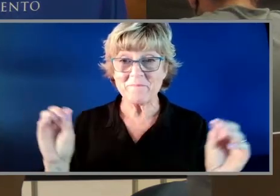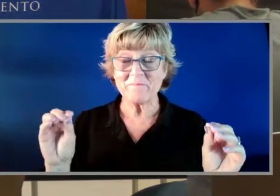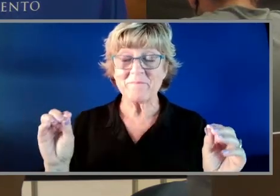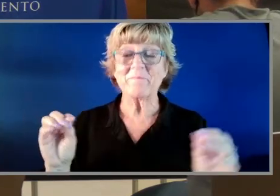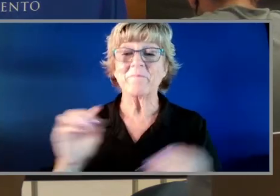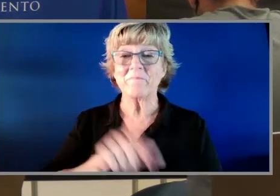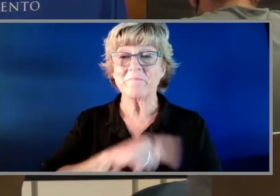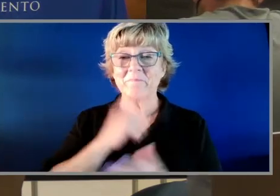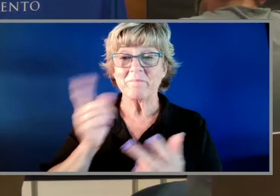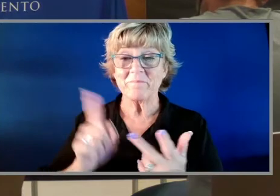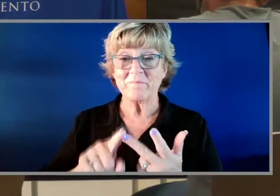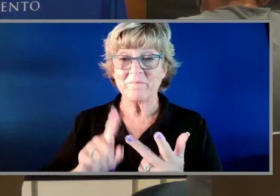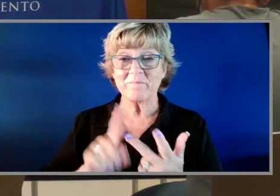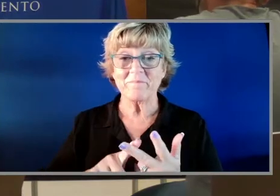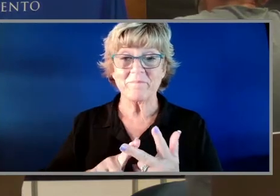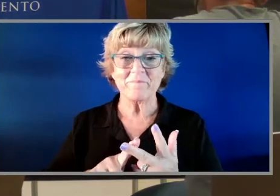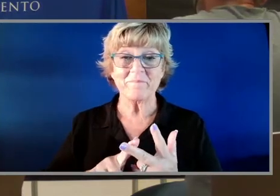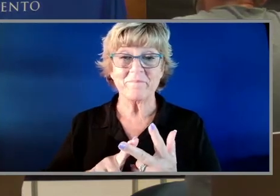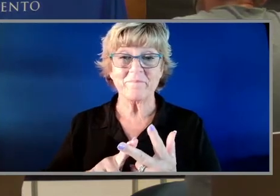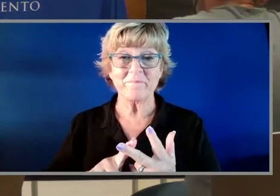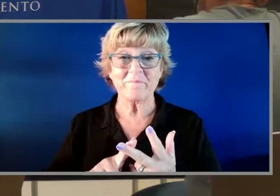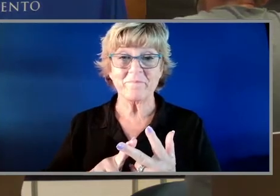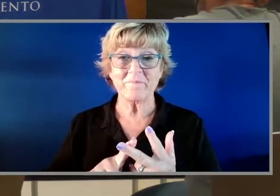Florence Evans: And we do not have any public comments at this time okay Thank you so much for checking.